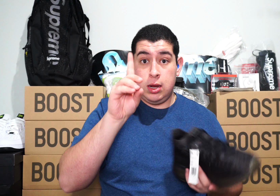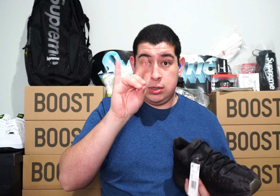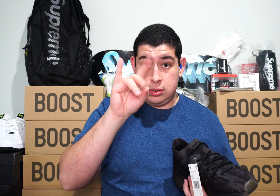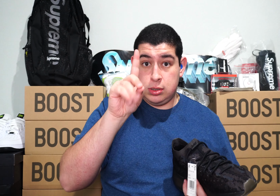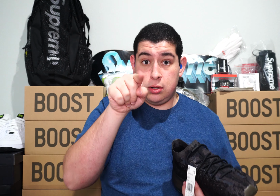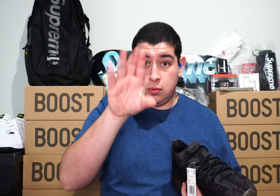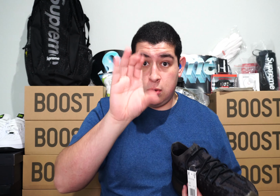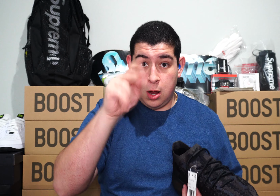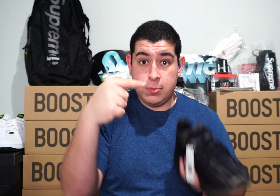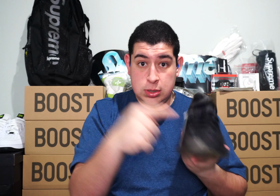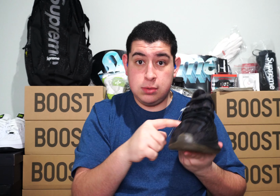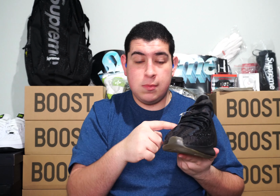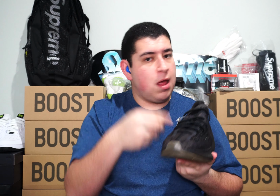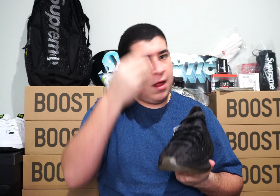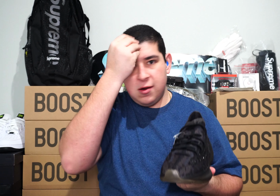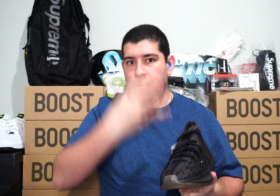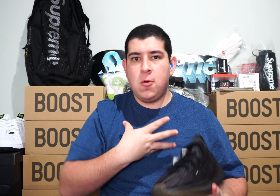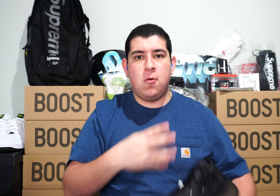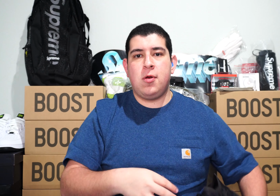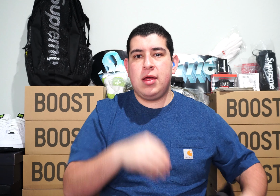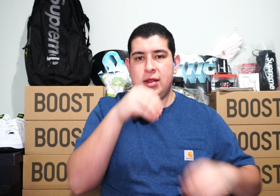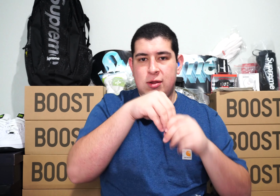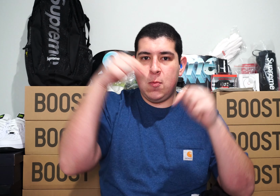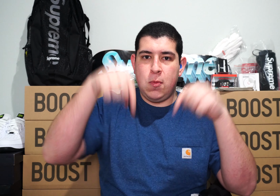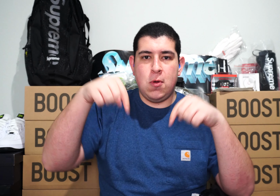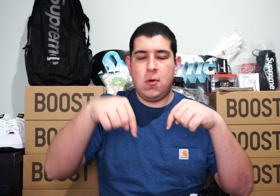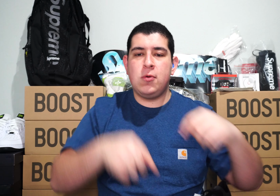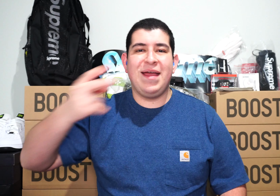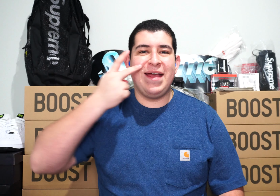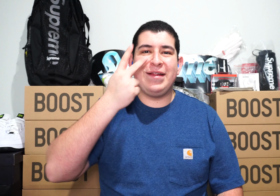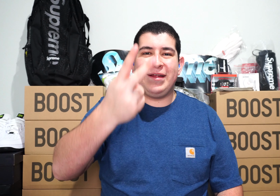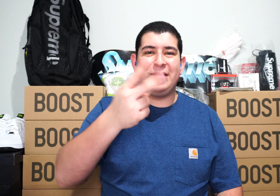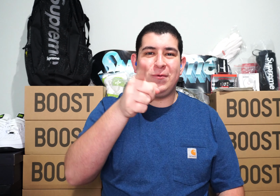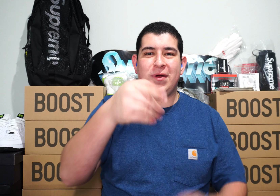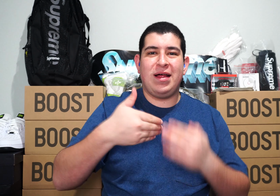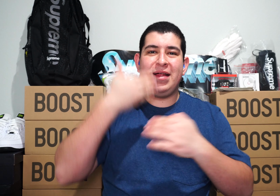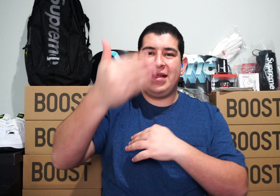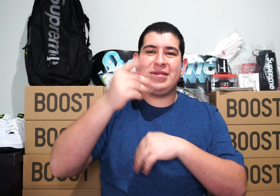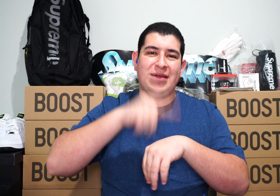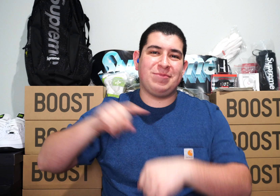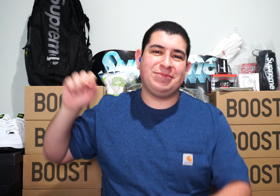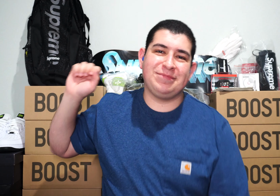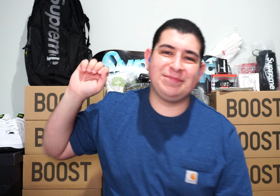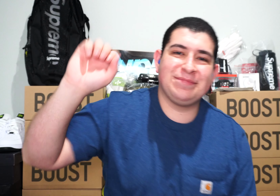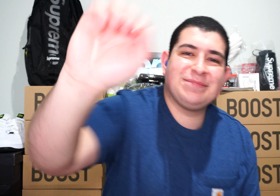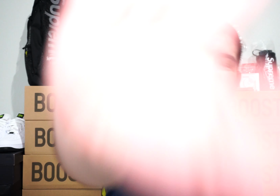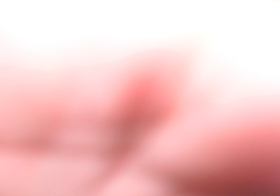Did you cop this? Let me know in the comments below! See you next time!